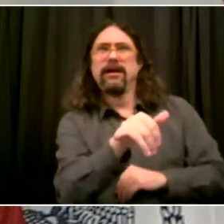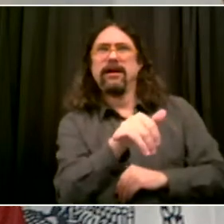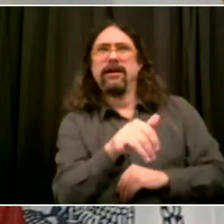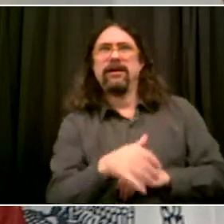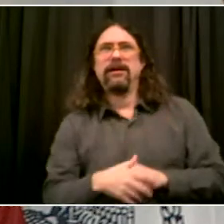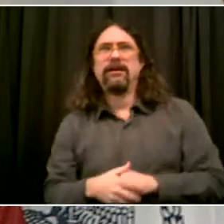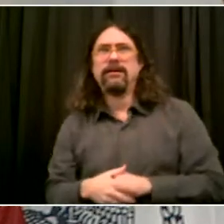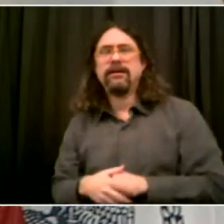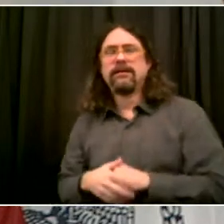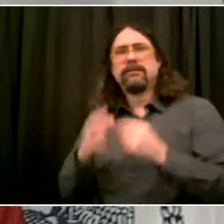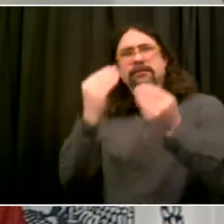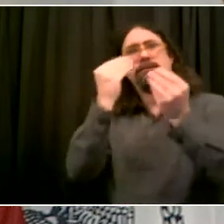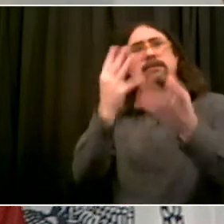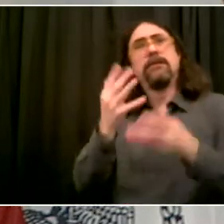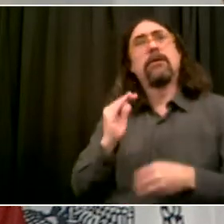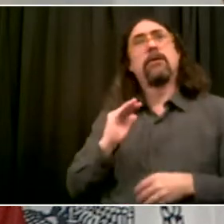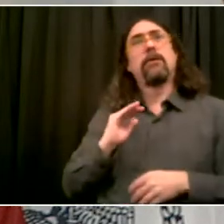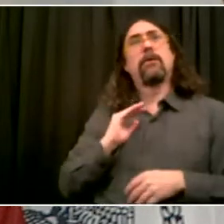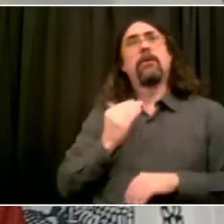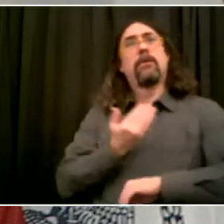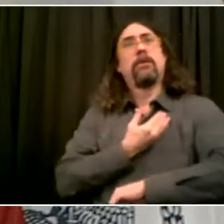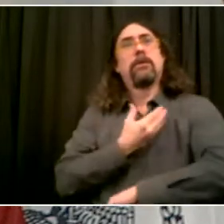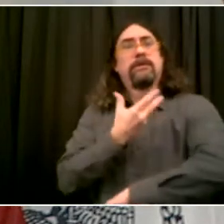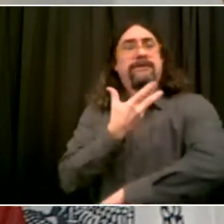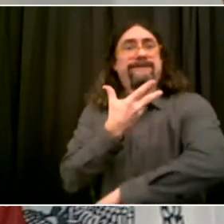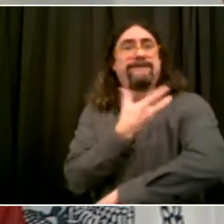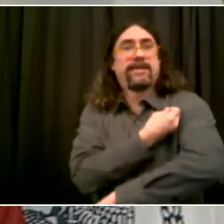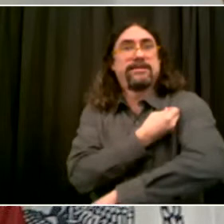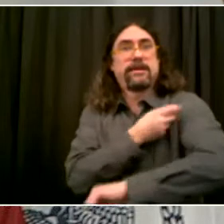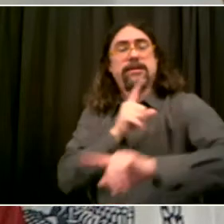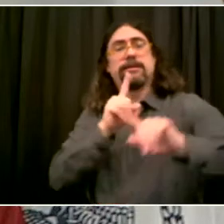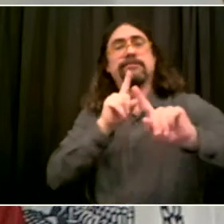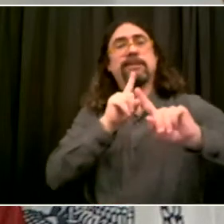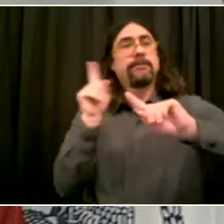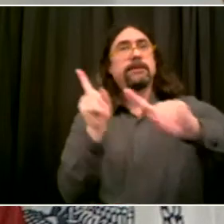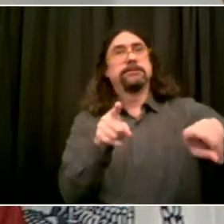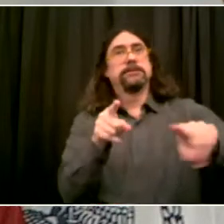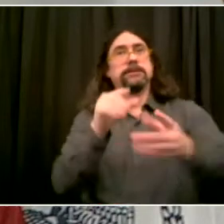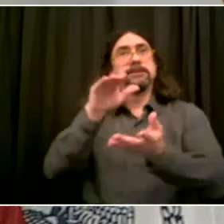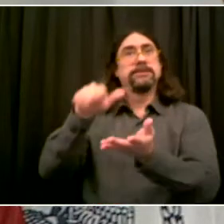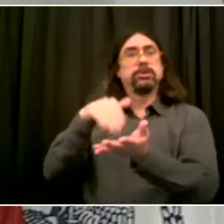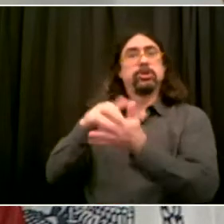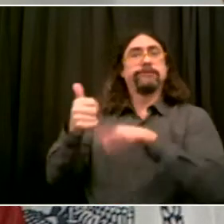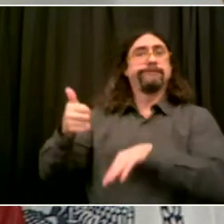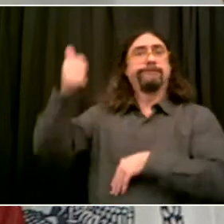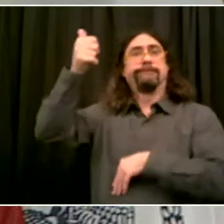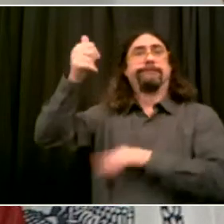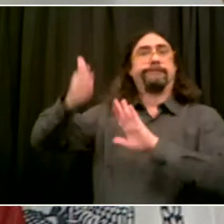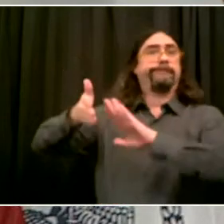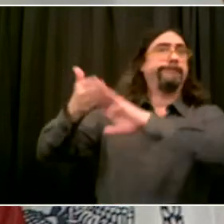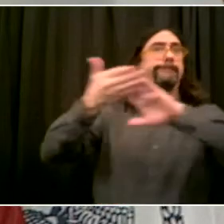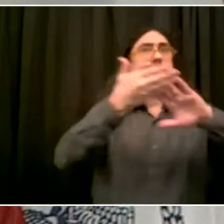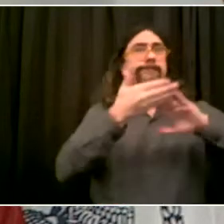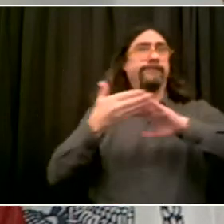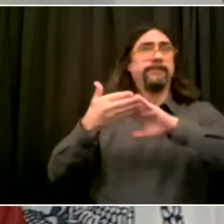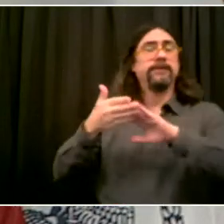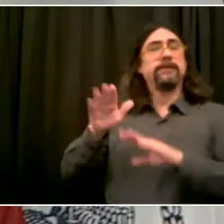COMMAND CENTER